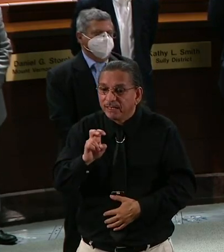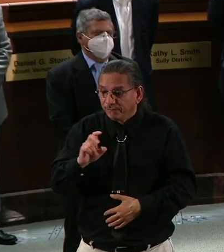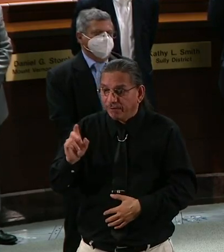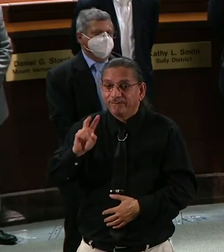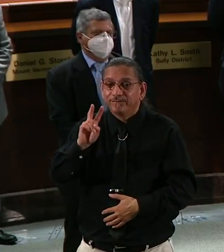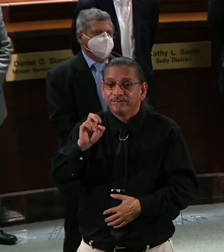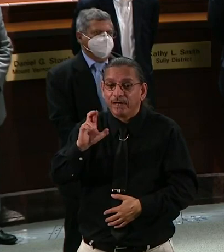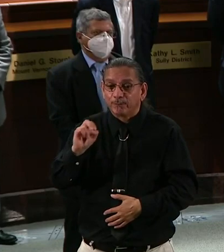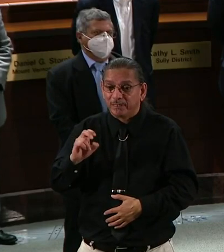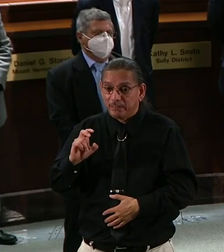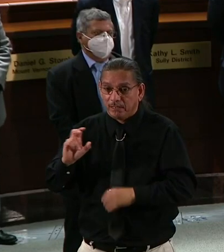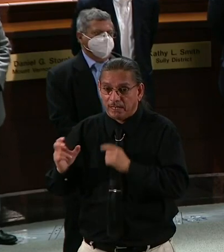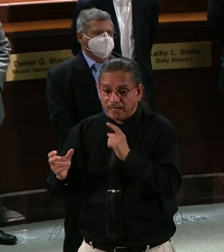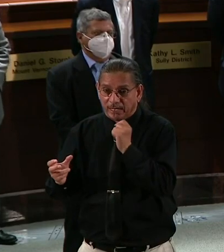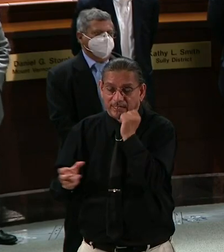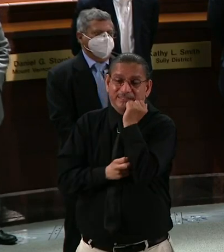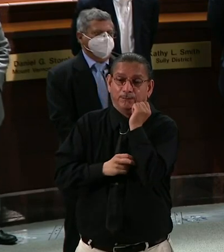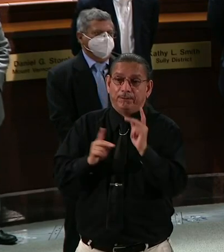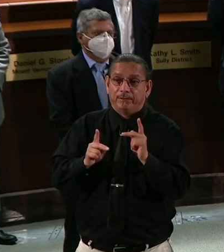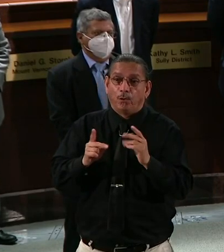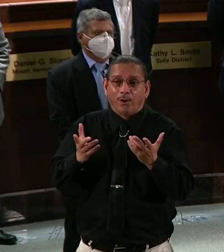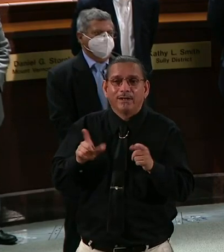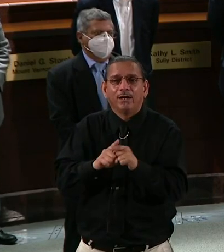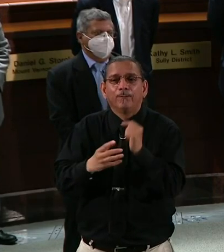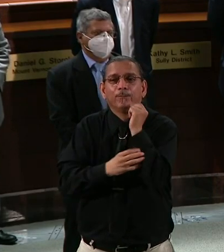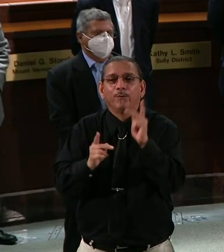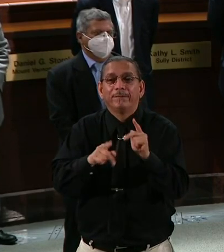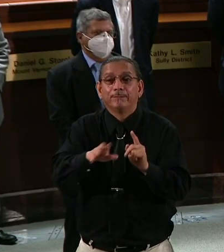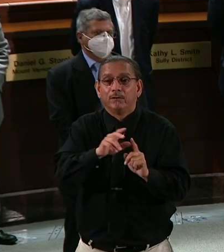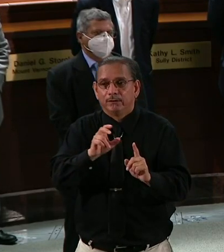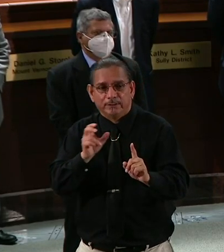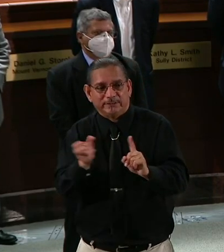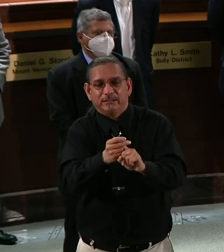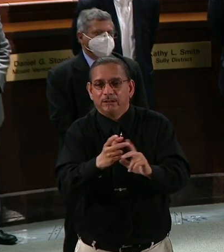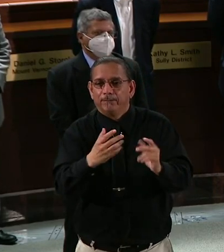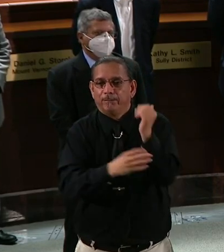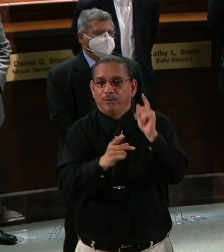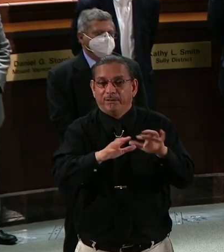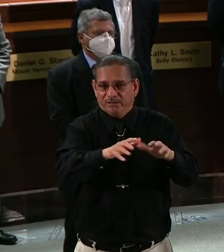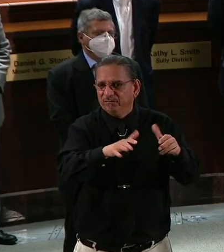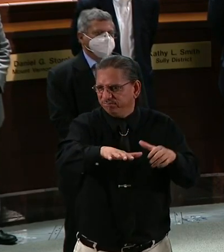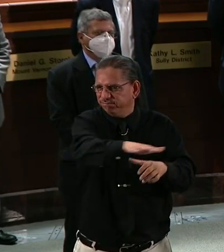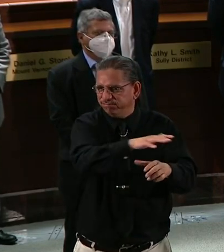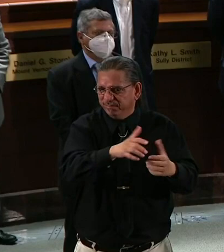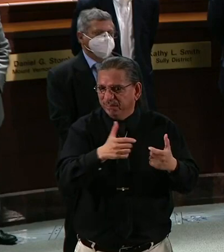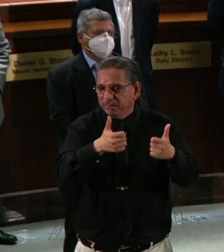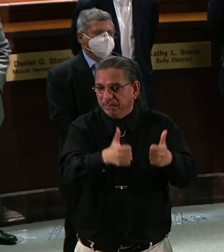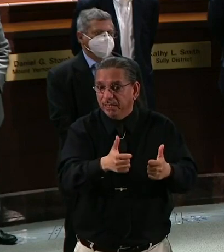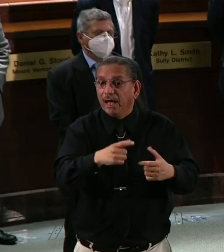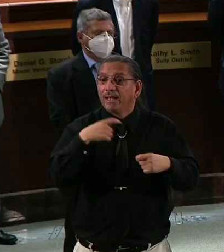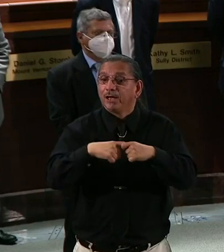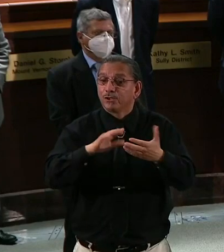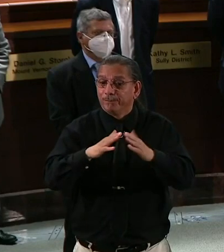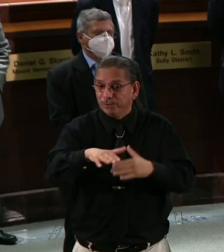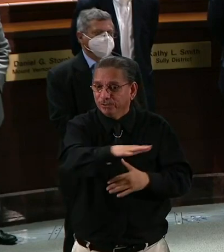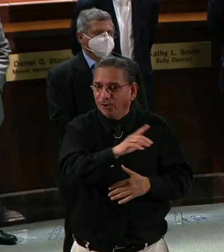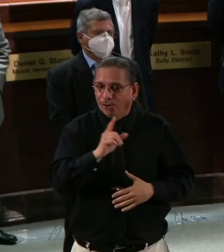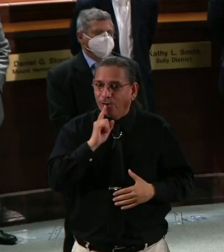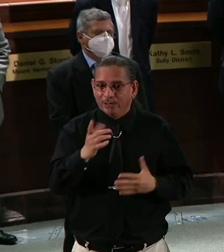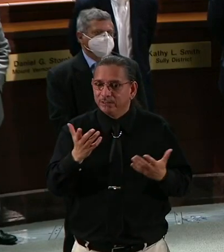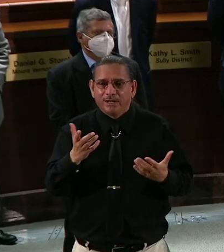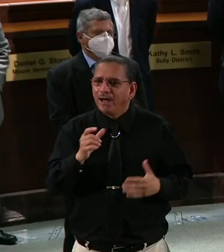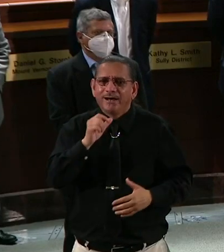WEDDING HELLO THIS CLOSE SEVEN.